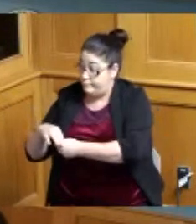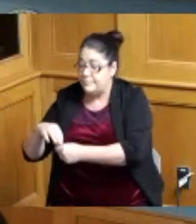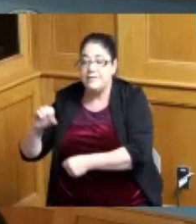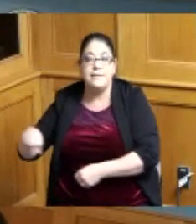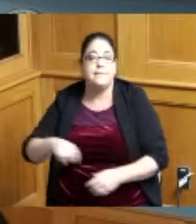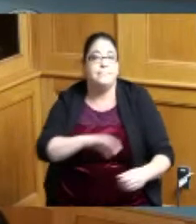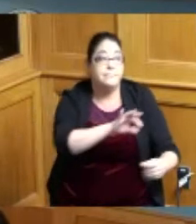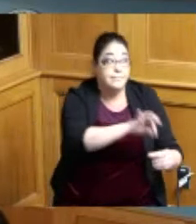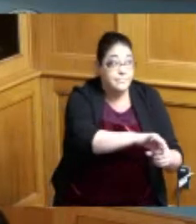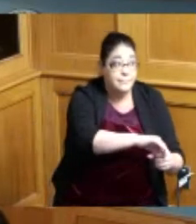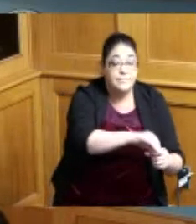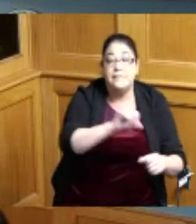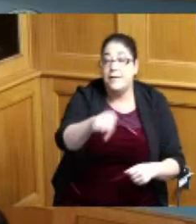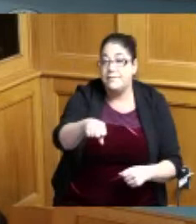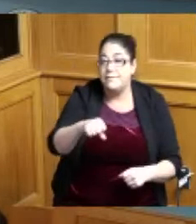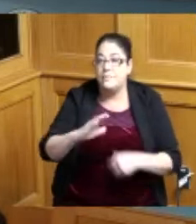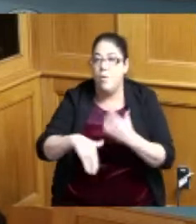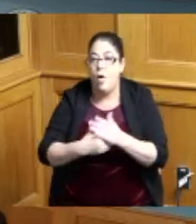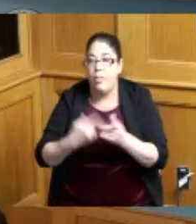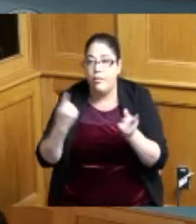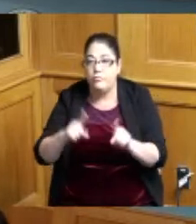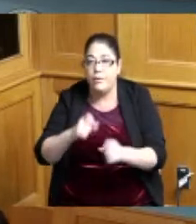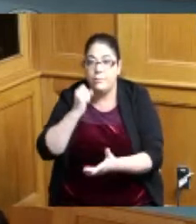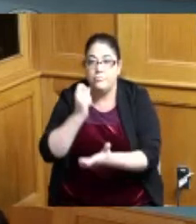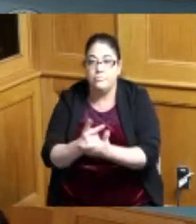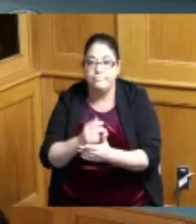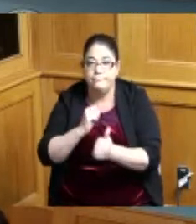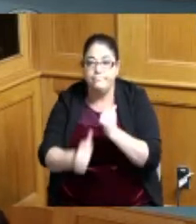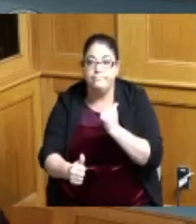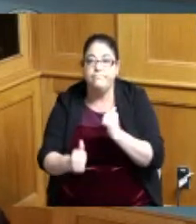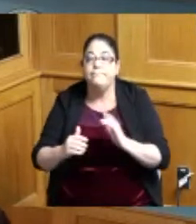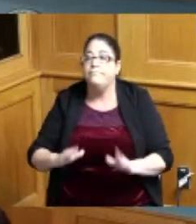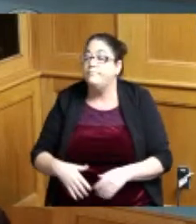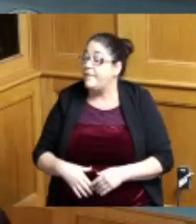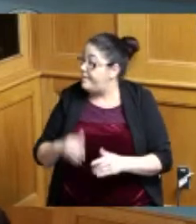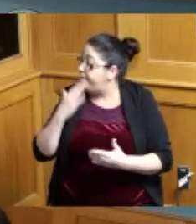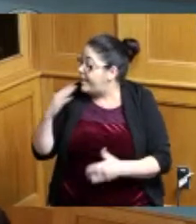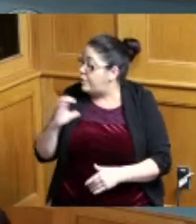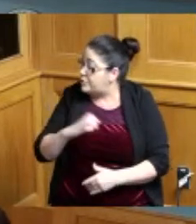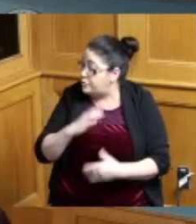Driehaus yes great thank you Commissioners no further by leaves thank you so much